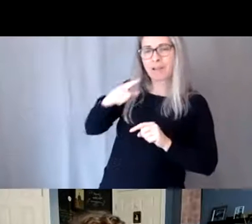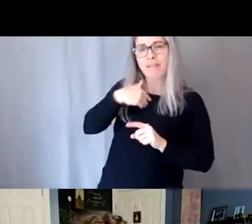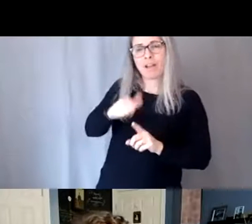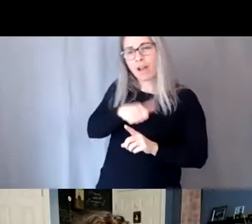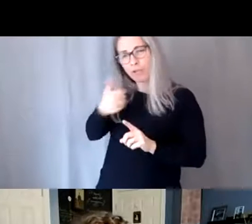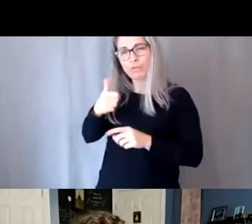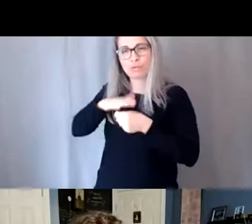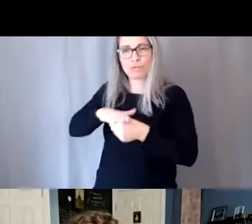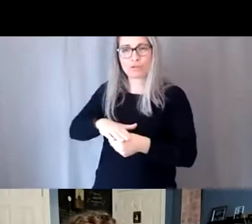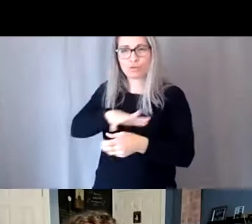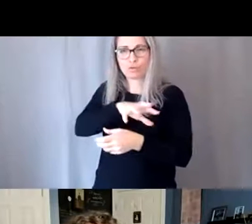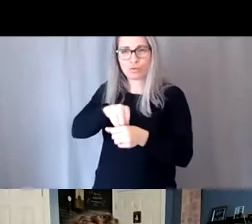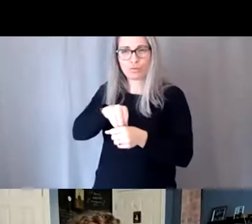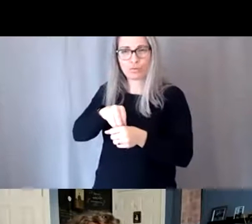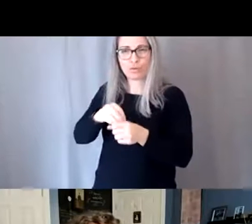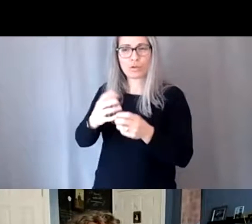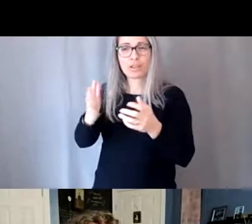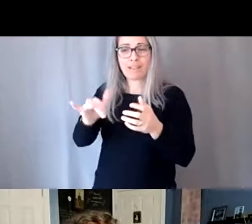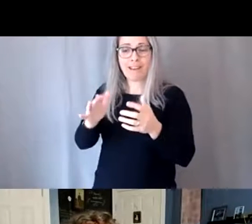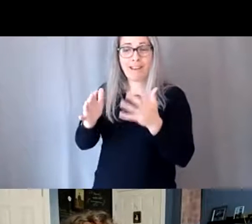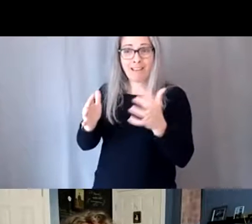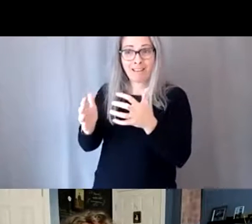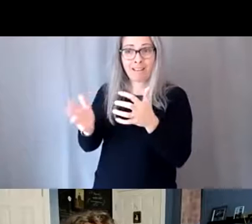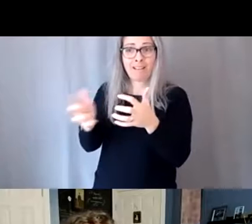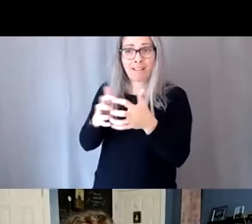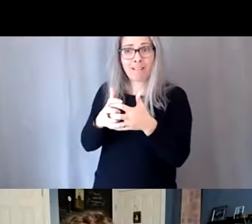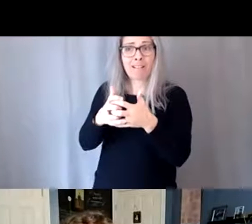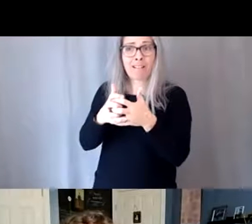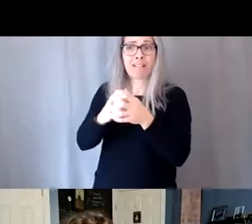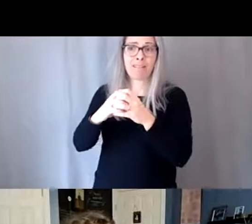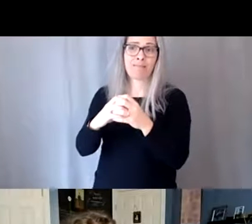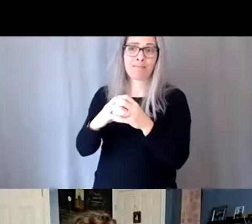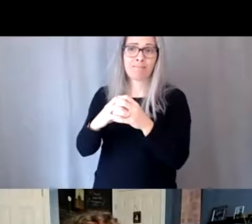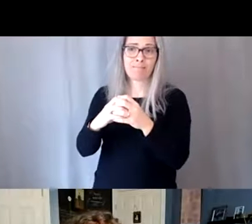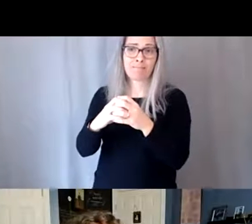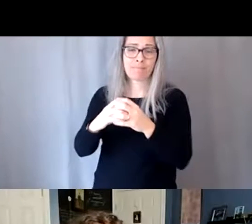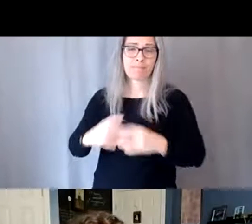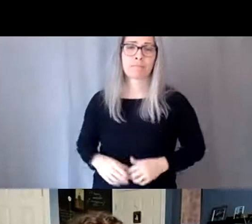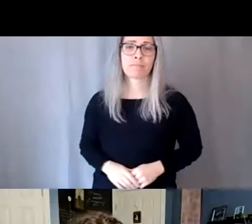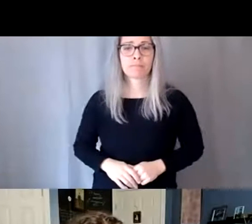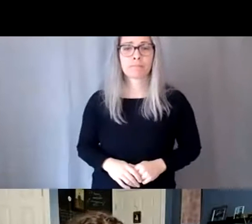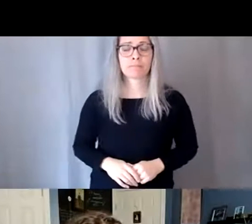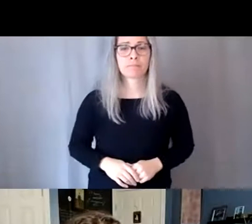to go into that a little bit deeper I’m going to share an image here with some text I’m going to start reading actually at the very